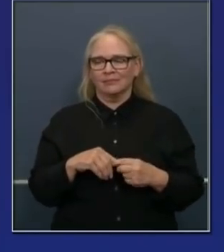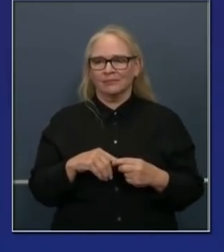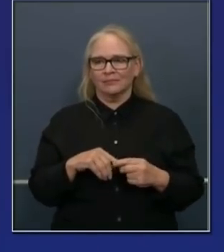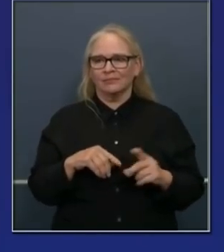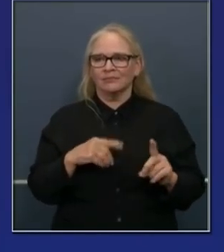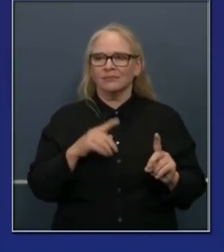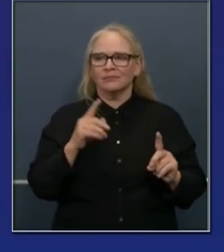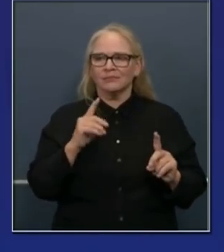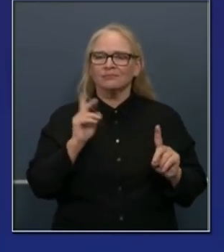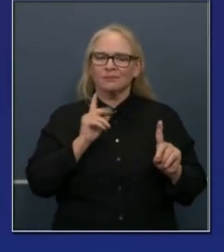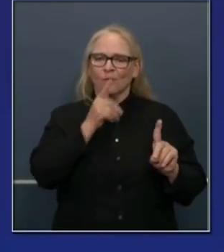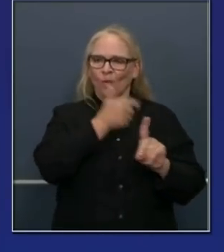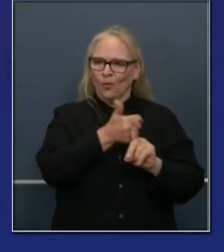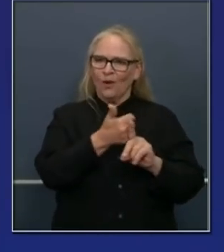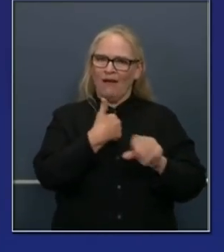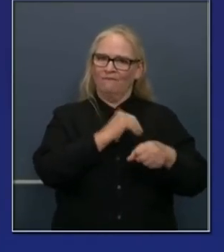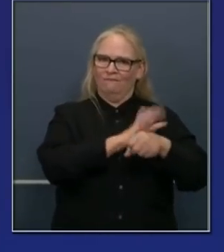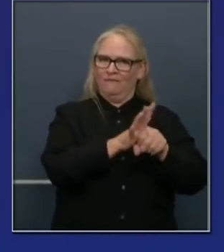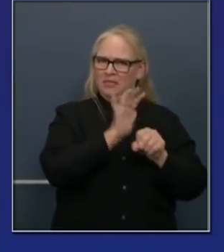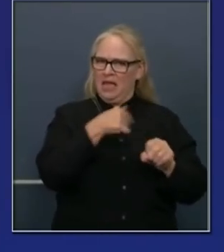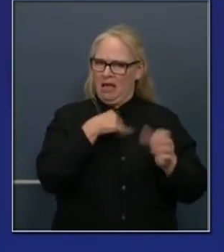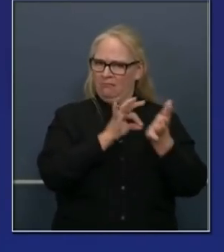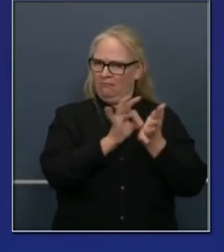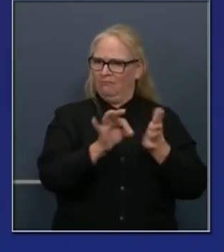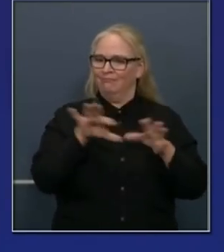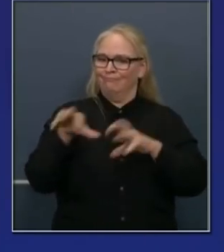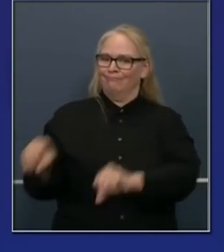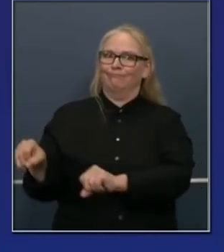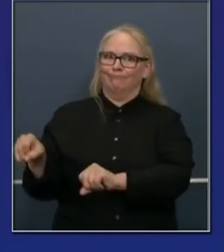THIS SLIDE WITH YOU ON MONDAY SO IT'S INCREASING BUT AT A